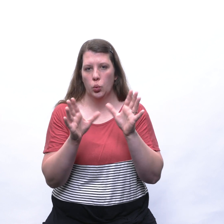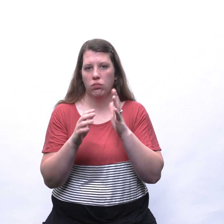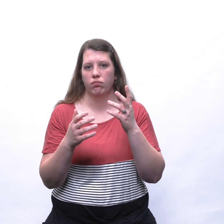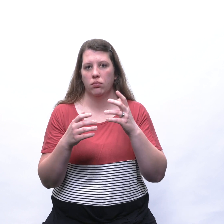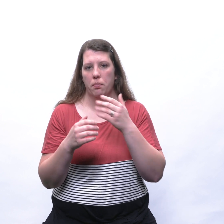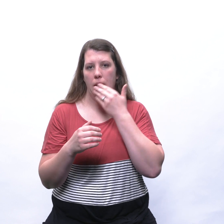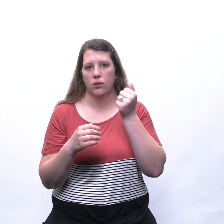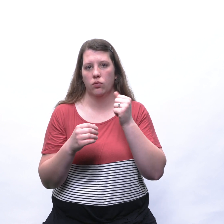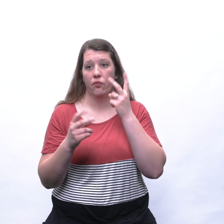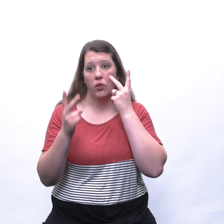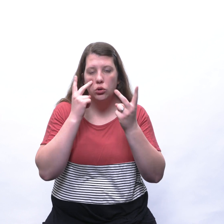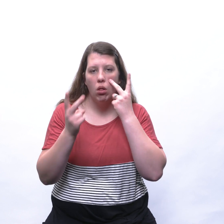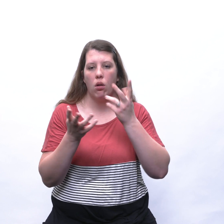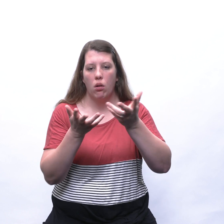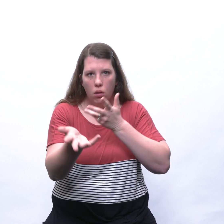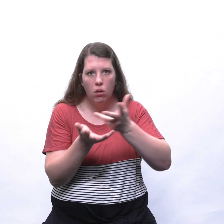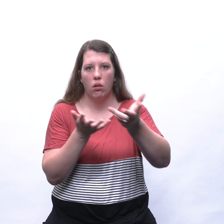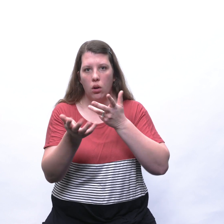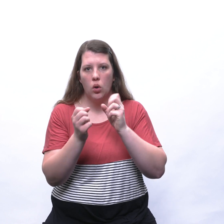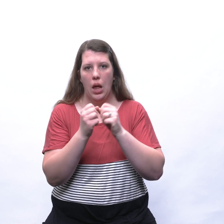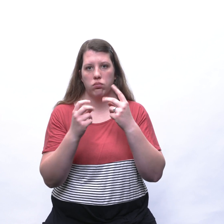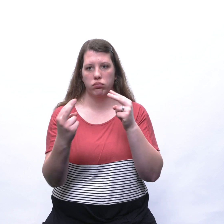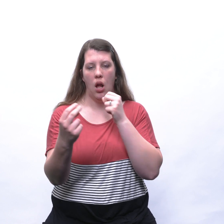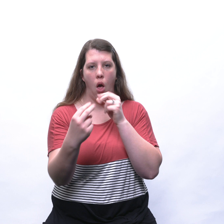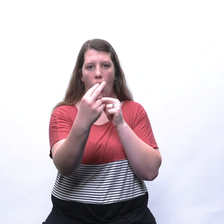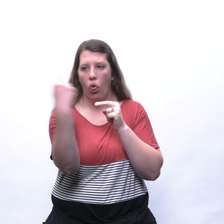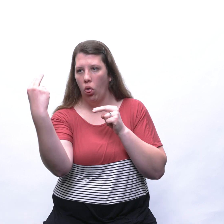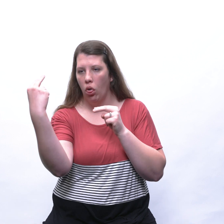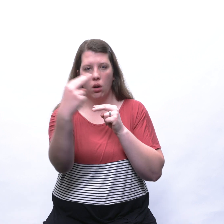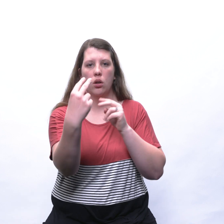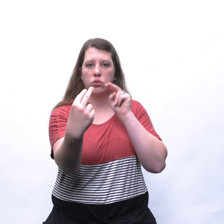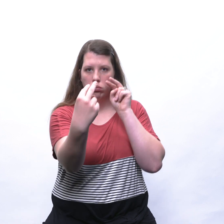I encourage all doctors to provide better visualization